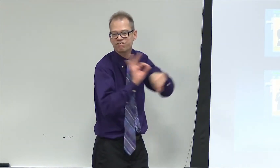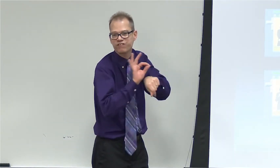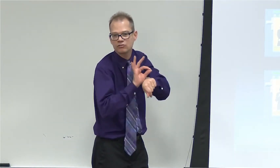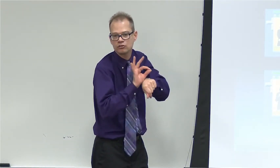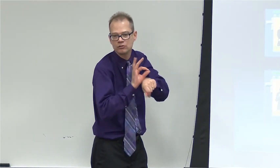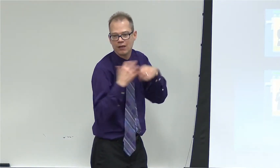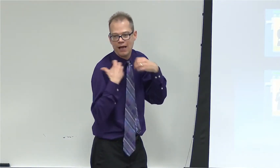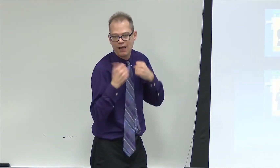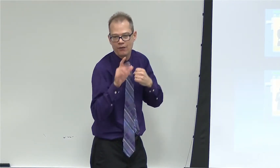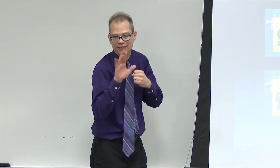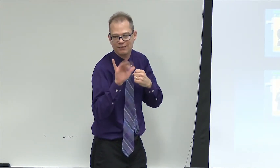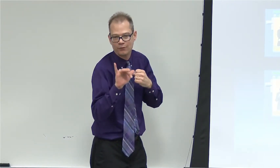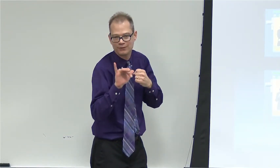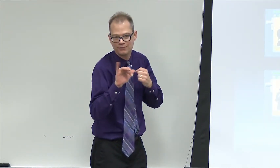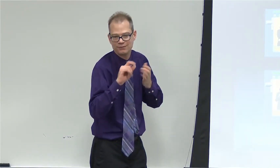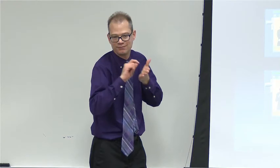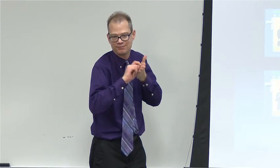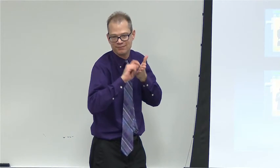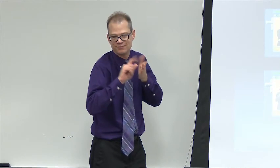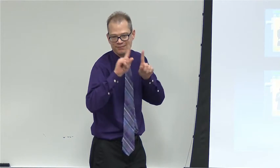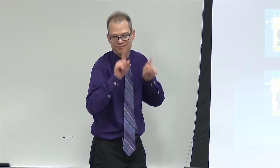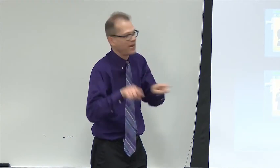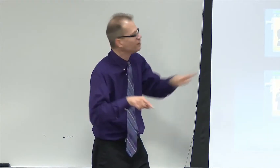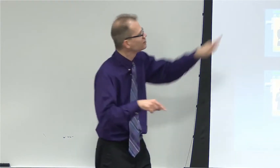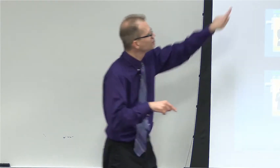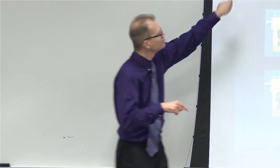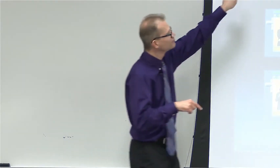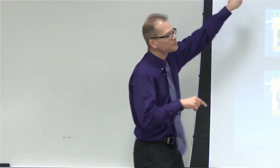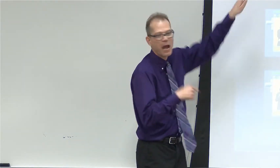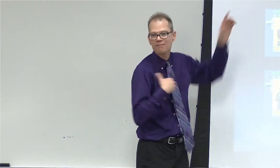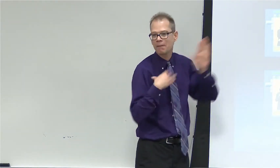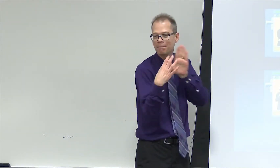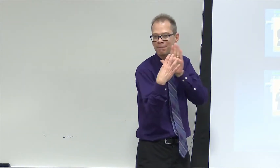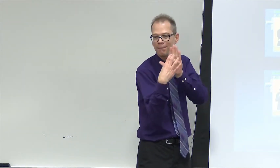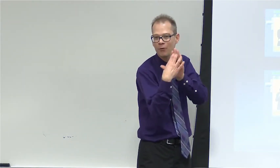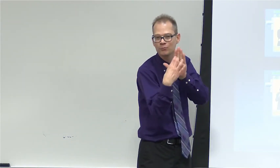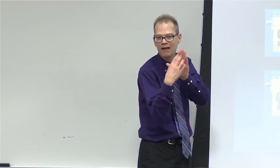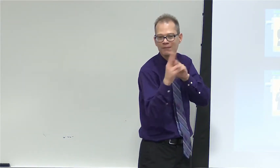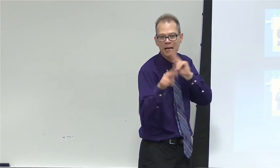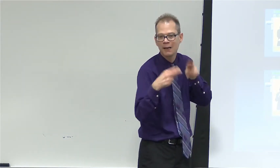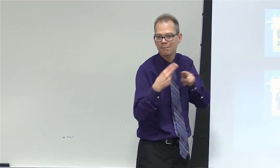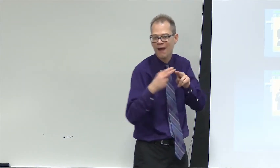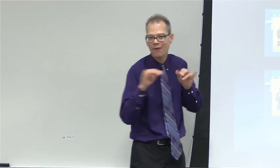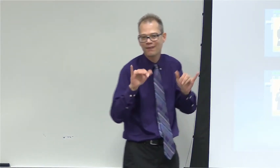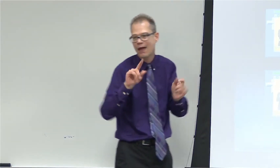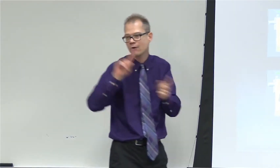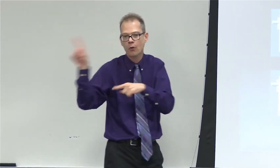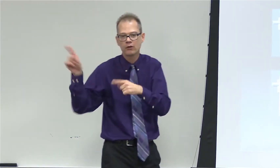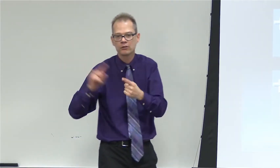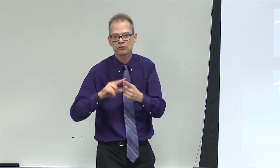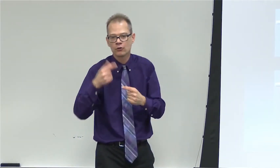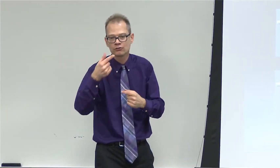So that would be the functional health literacy part of the exam.